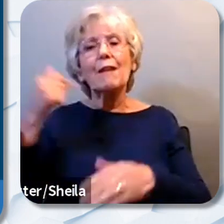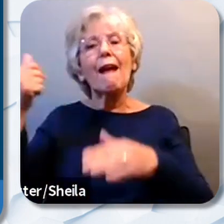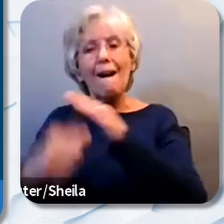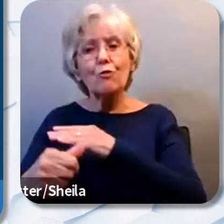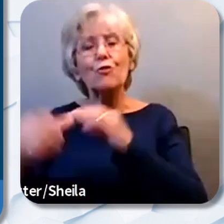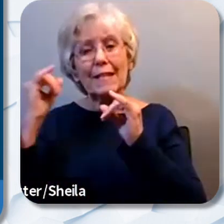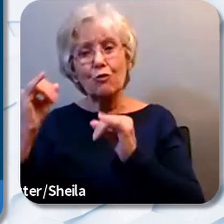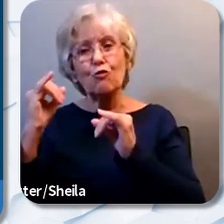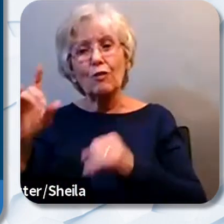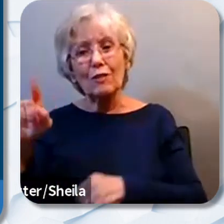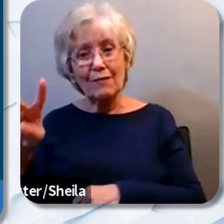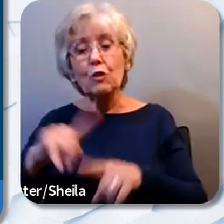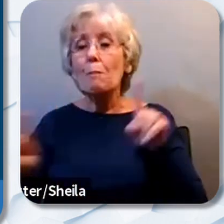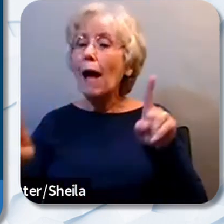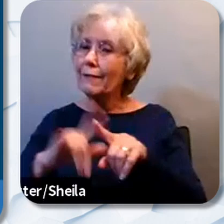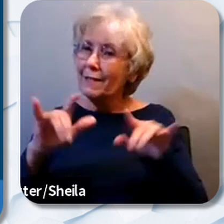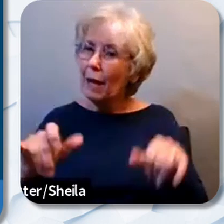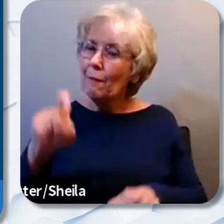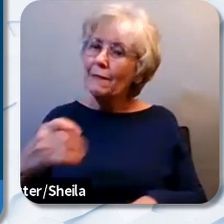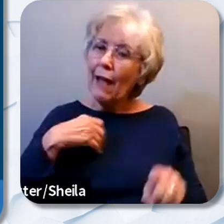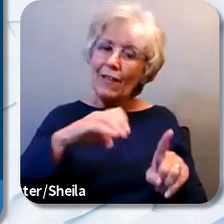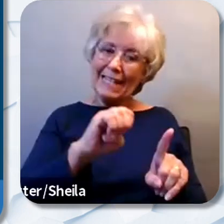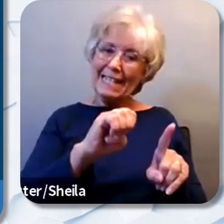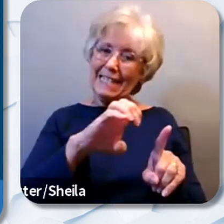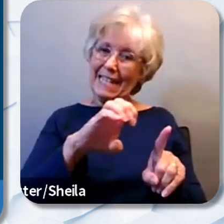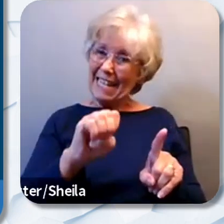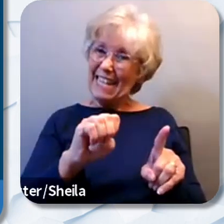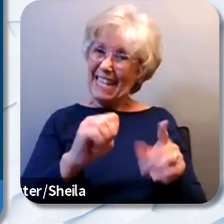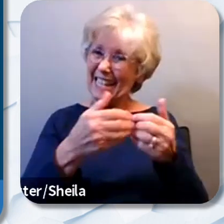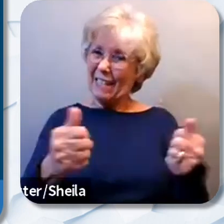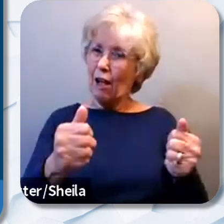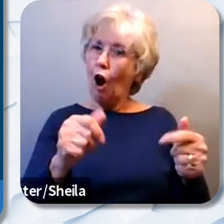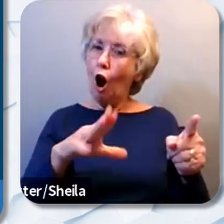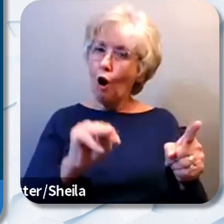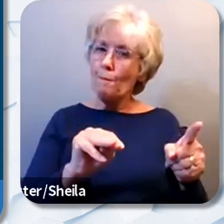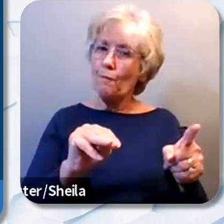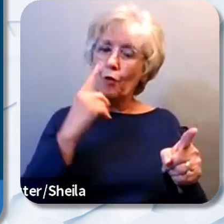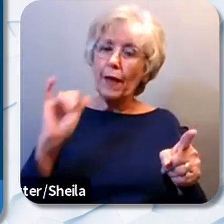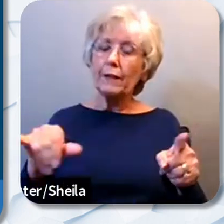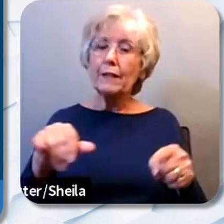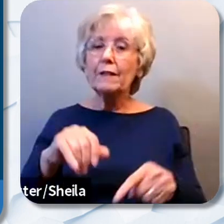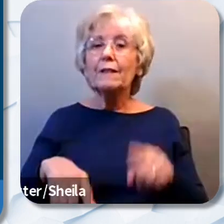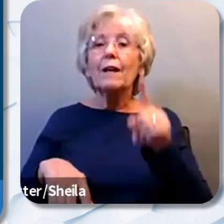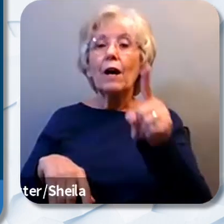but there's got to be an ECG arm to it. Sheila Self: So it's not just an afterthought it's really